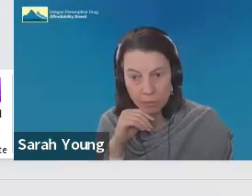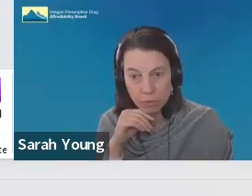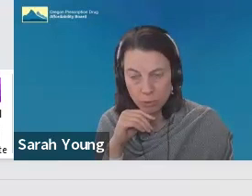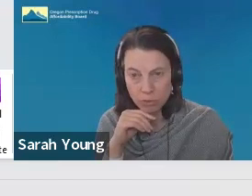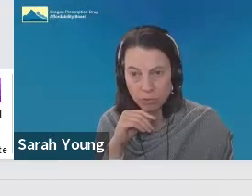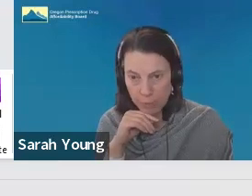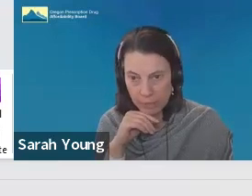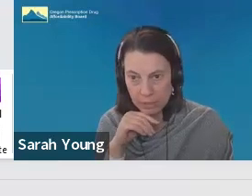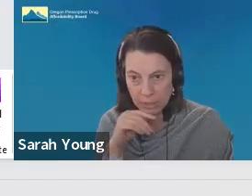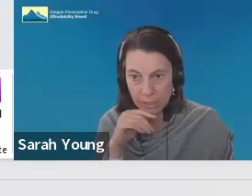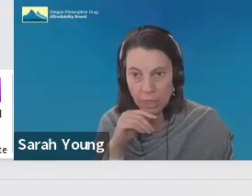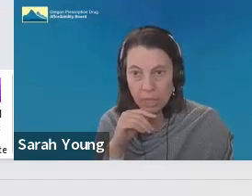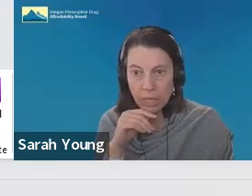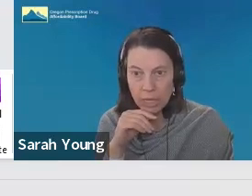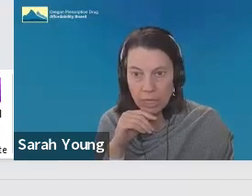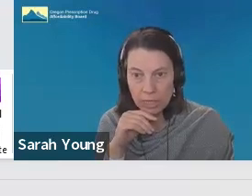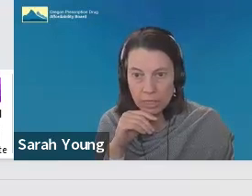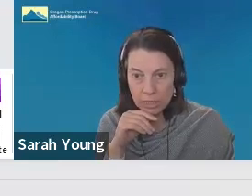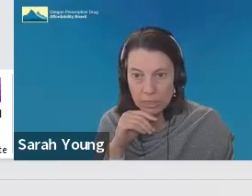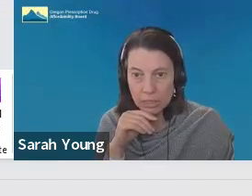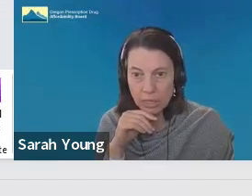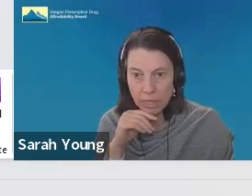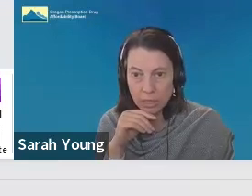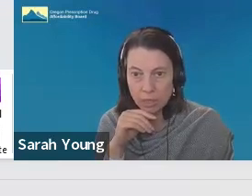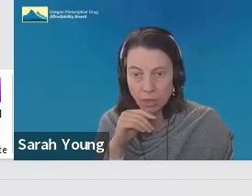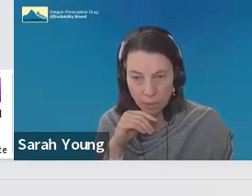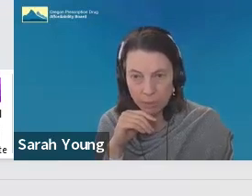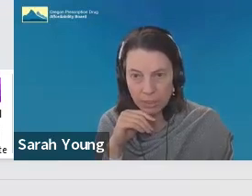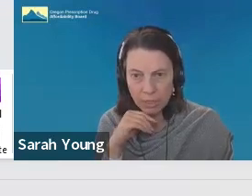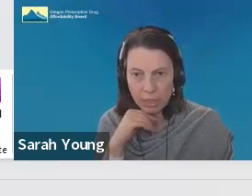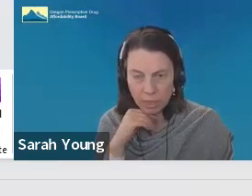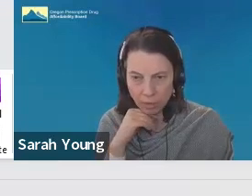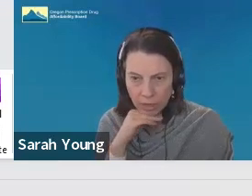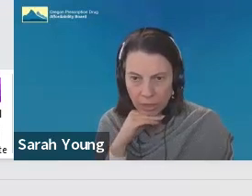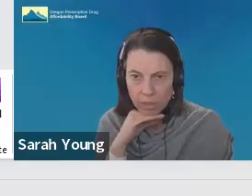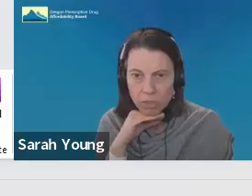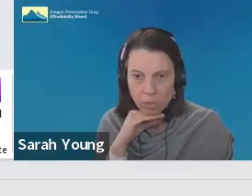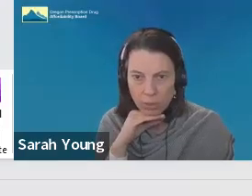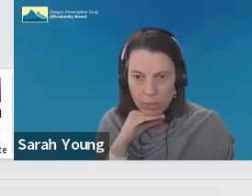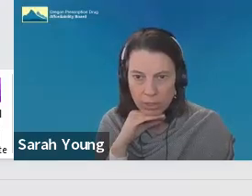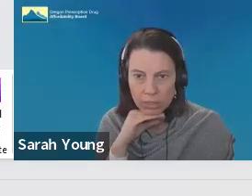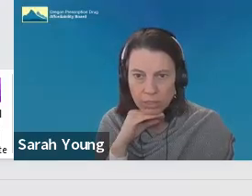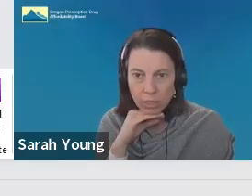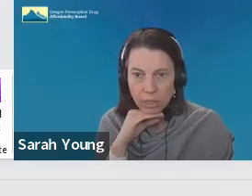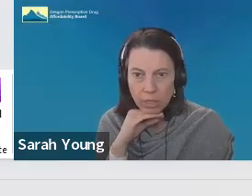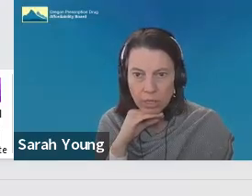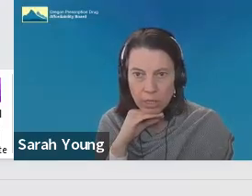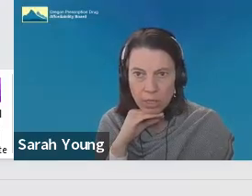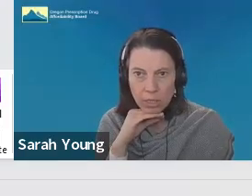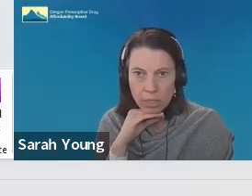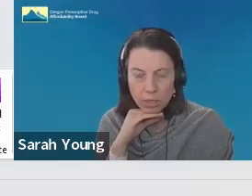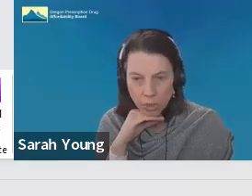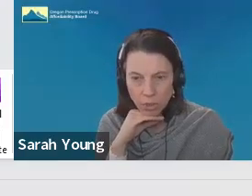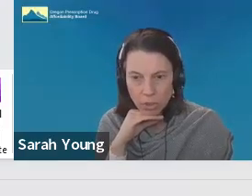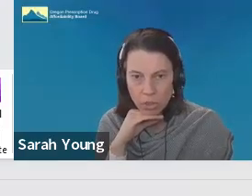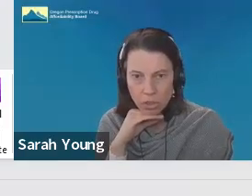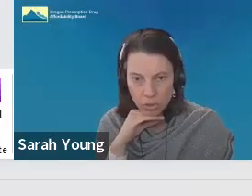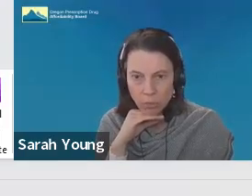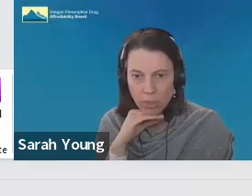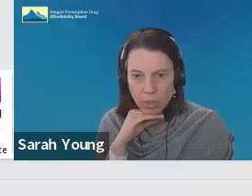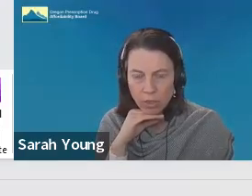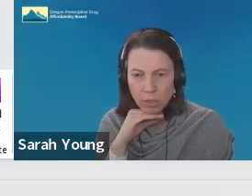about the structure of plan design. It is a complicated area. So, it is hard to do and